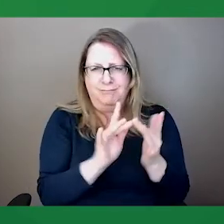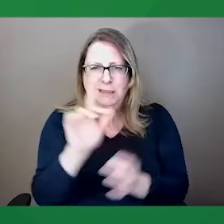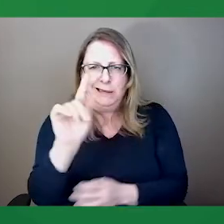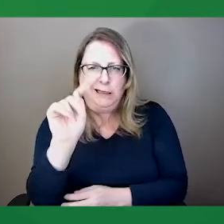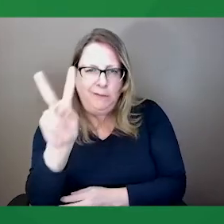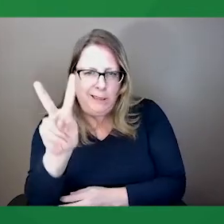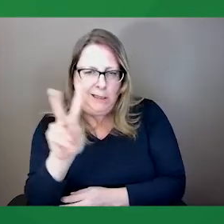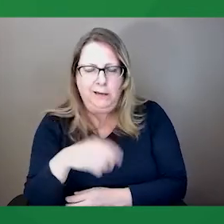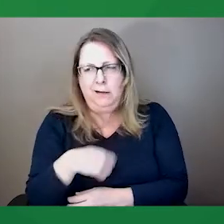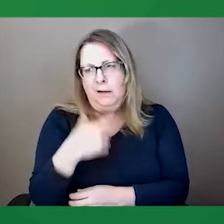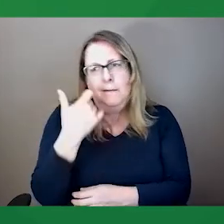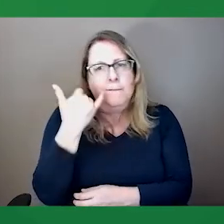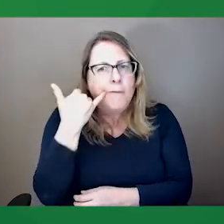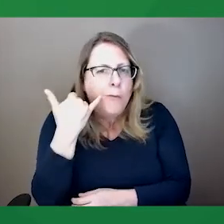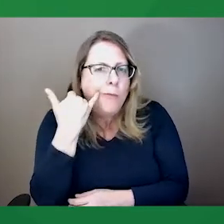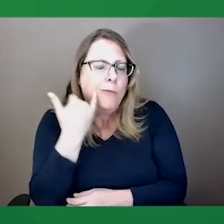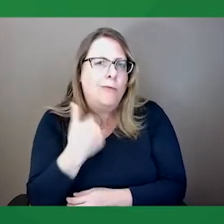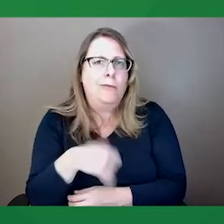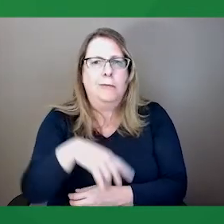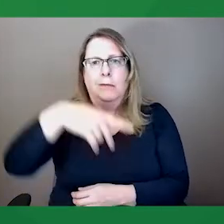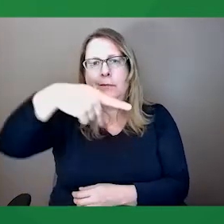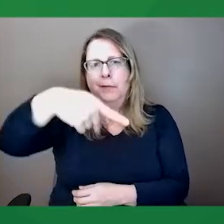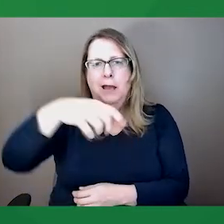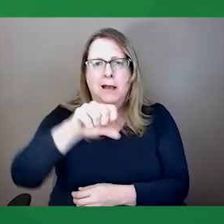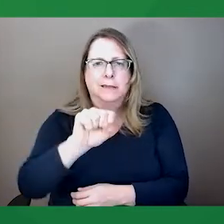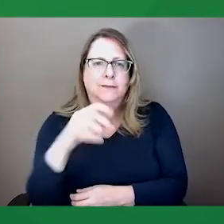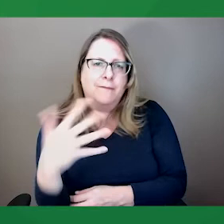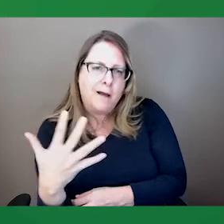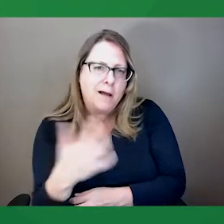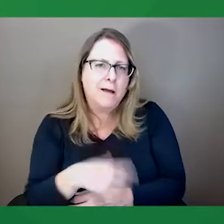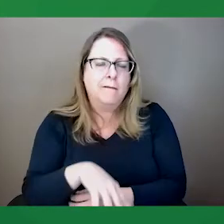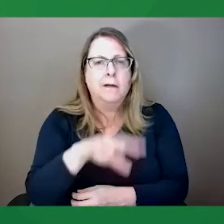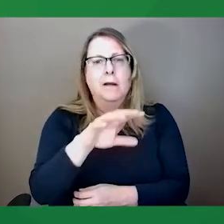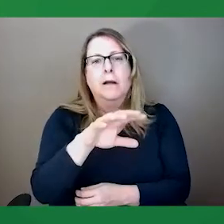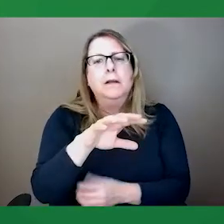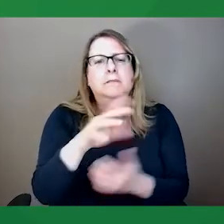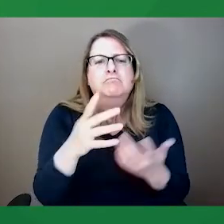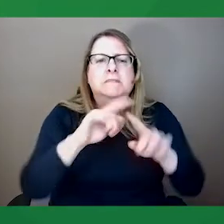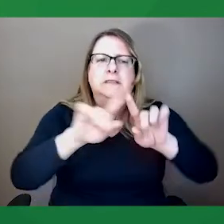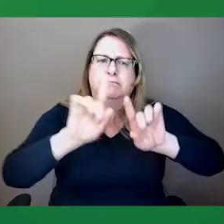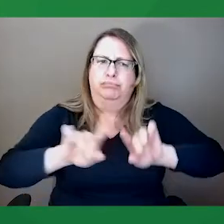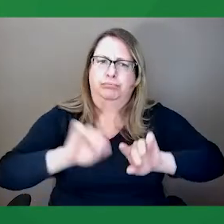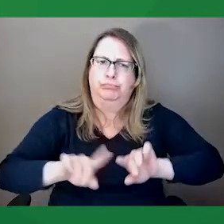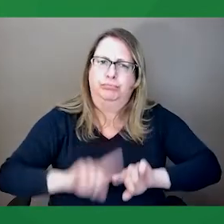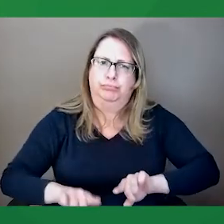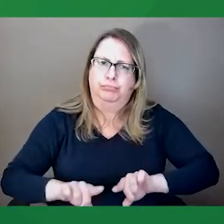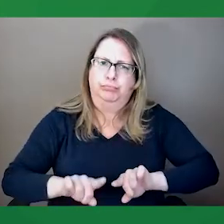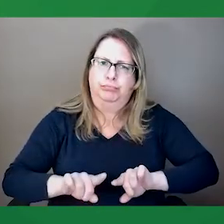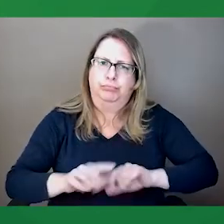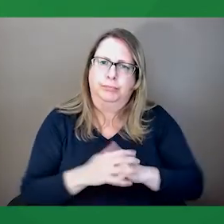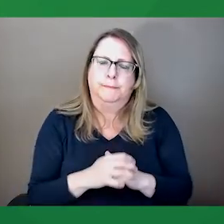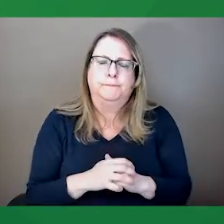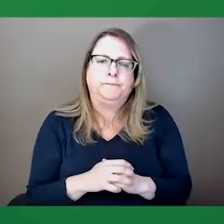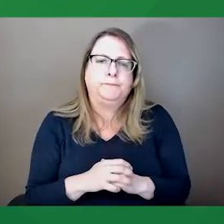You might go to your Apple TV. You might go home and use it in your PS5 or Xbox. There's a lot of devices